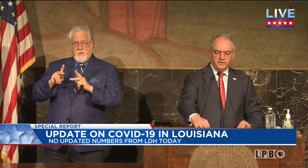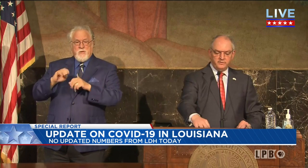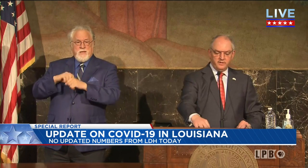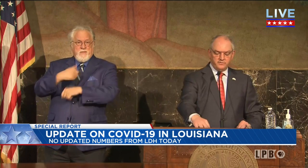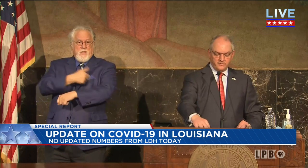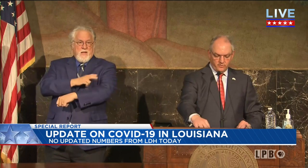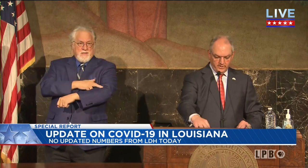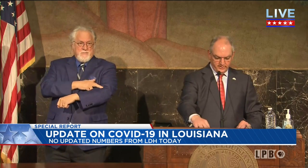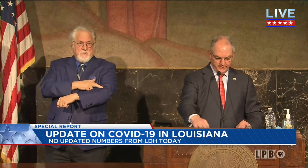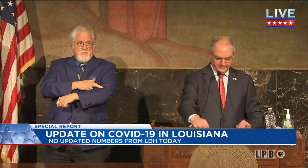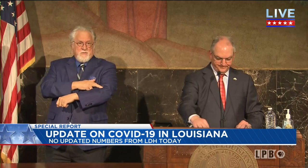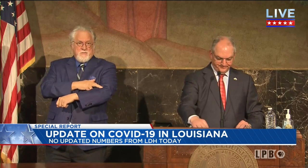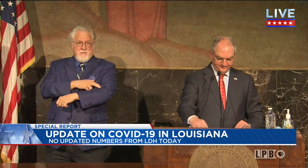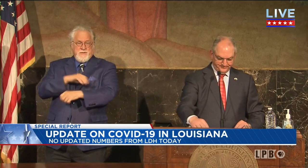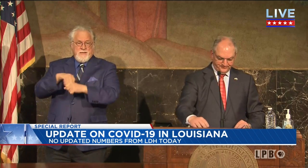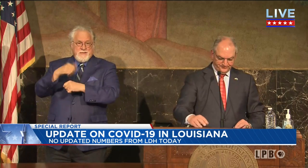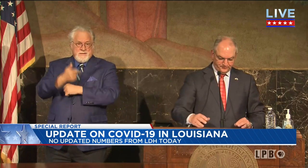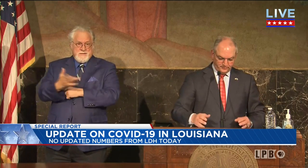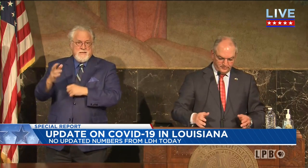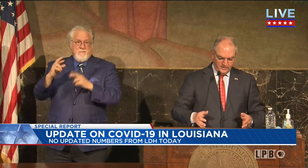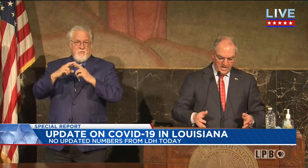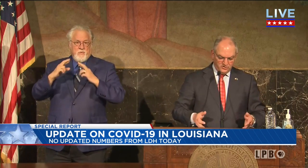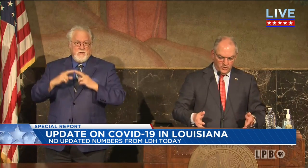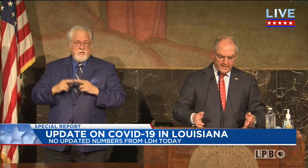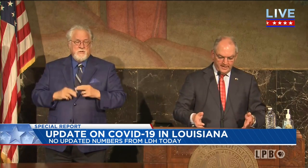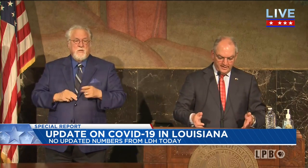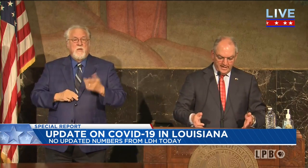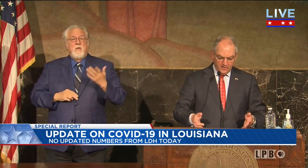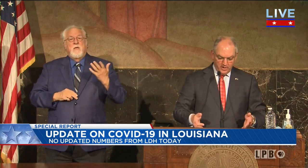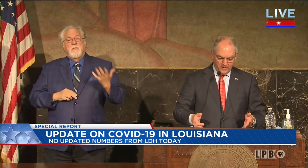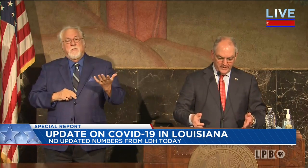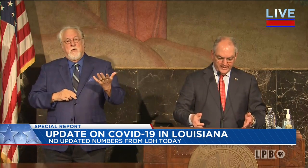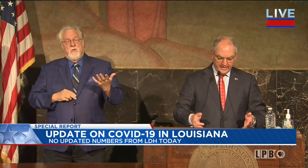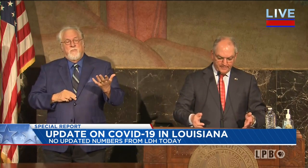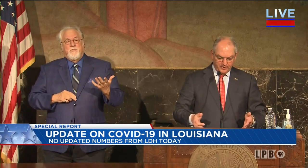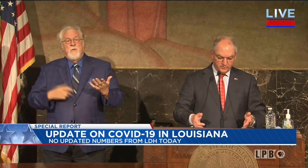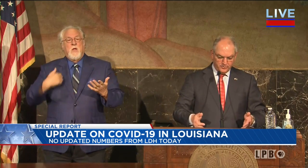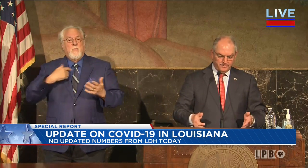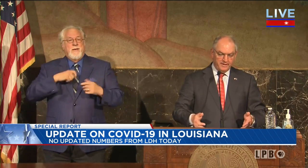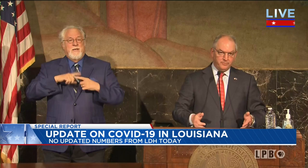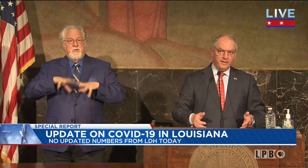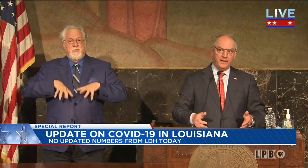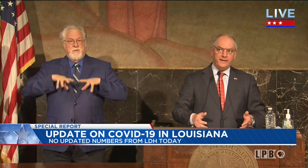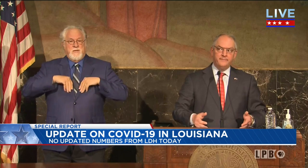POSITIVE CASES. AND CERTAINLY WE ARE SEEING MORE PEOPLE IN THE HOSPITAL IN